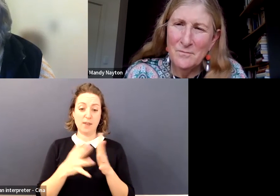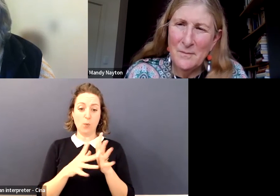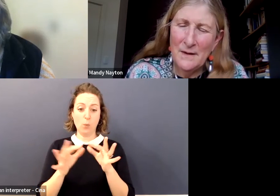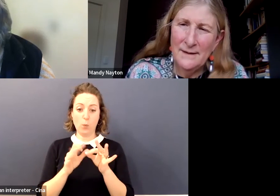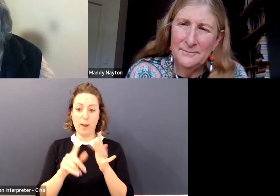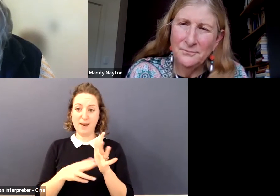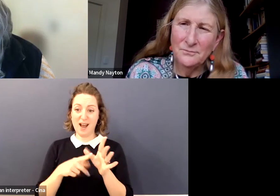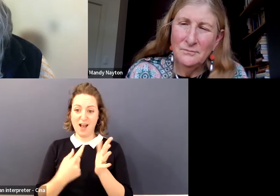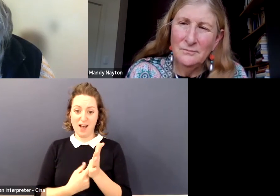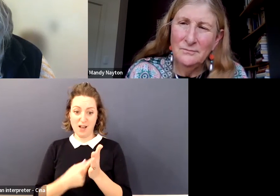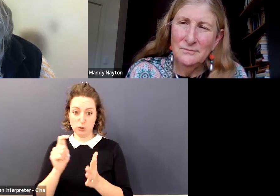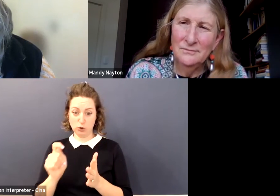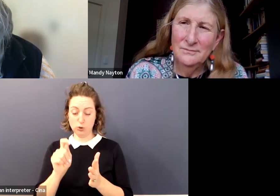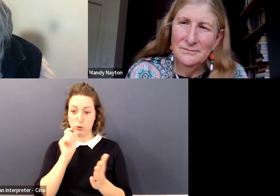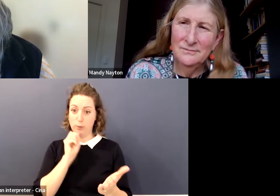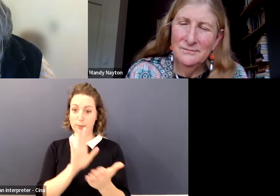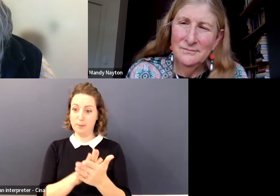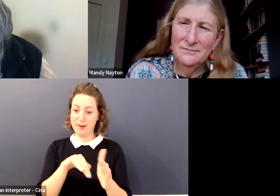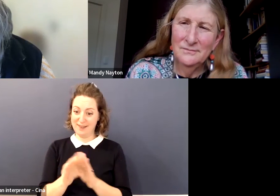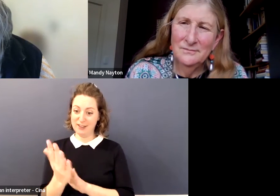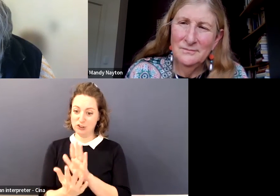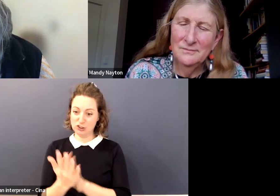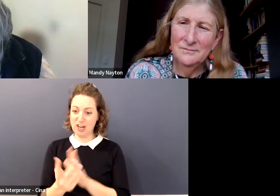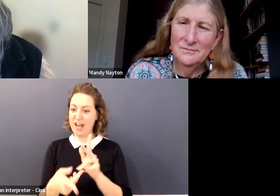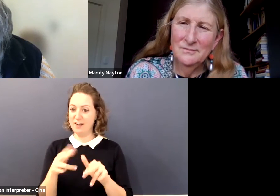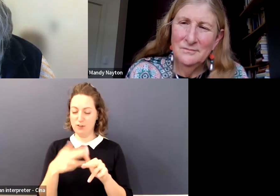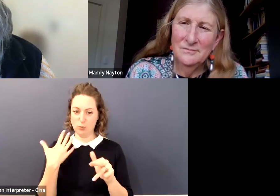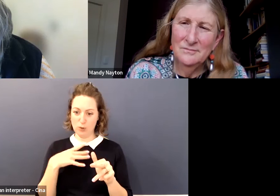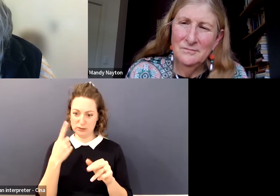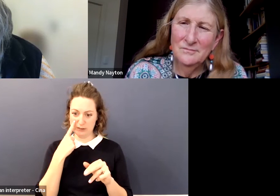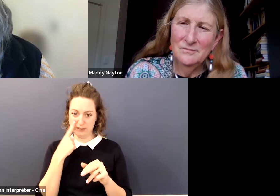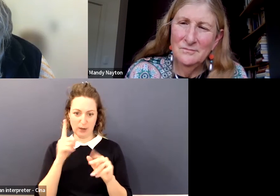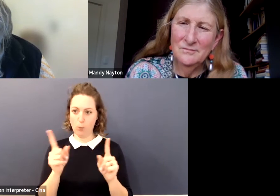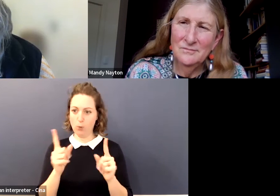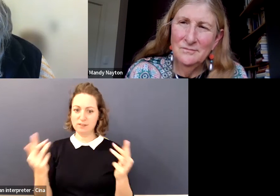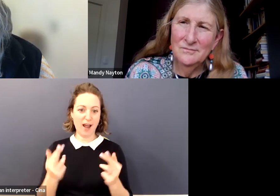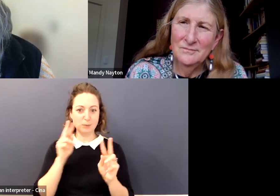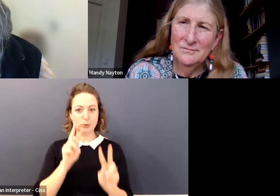will post in the chat. So if people would like to see what webinars and also information around our